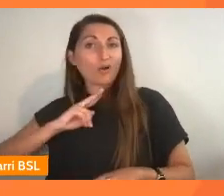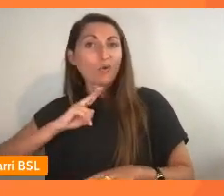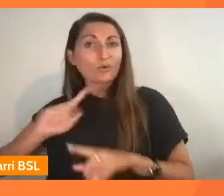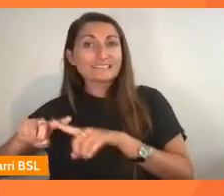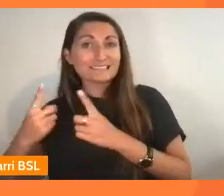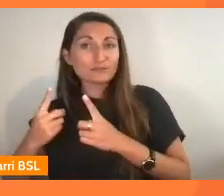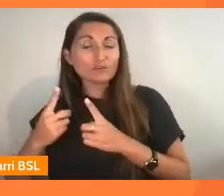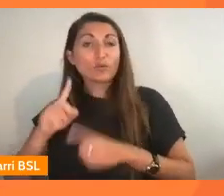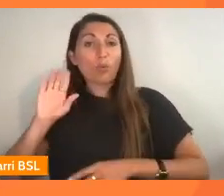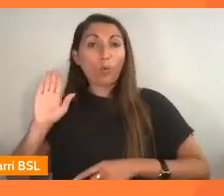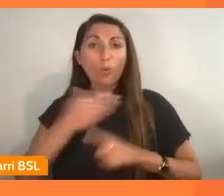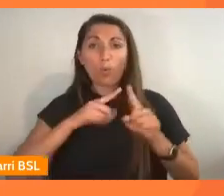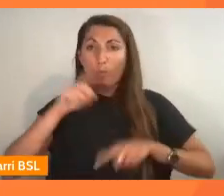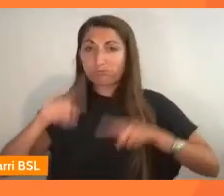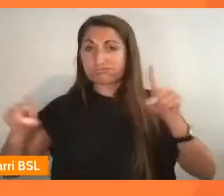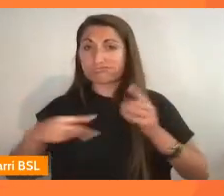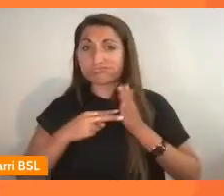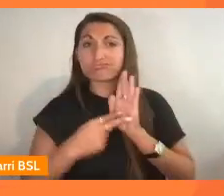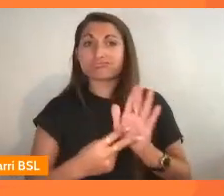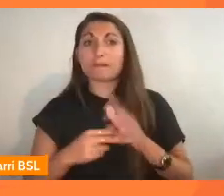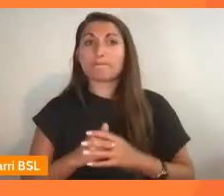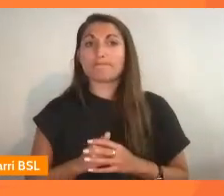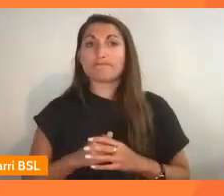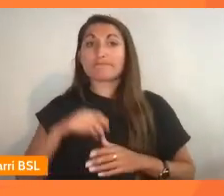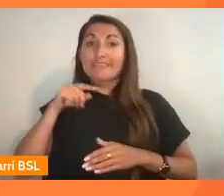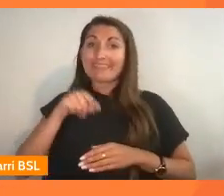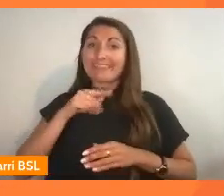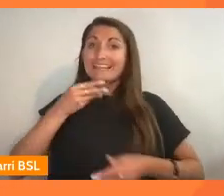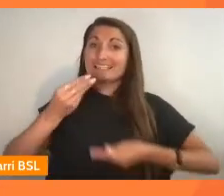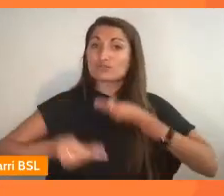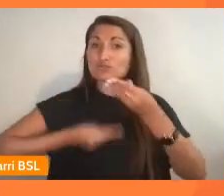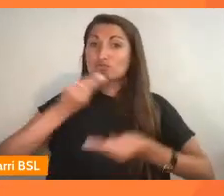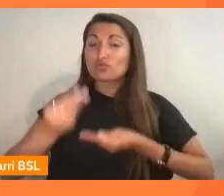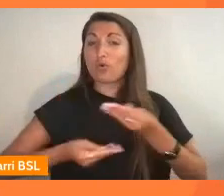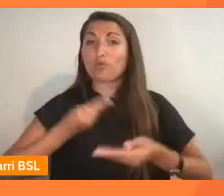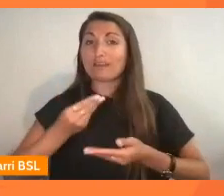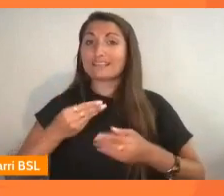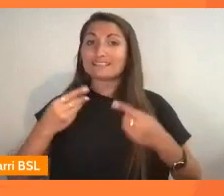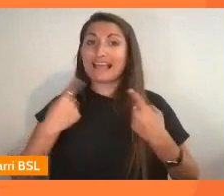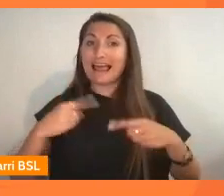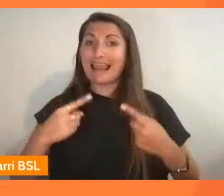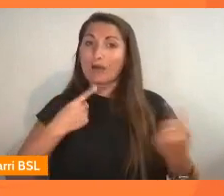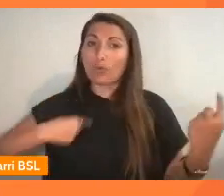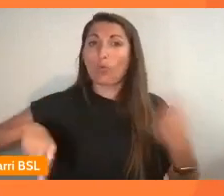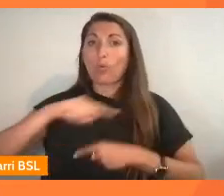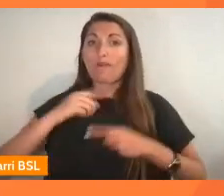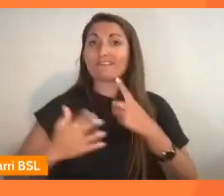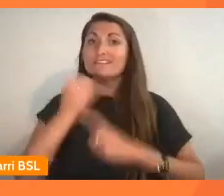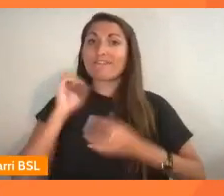These stories, they allow all of us to find connections to universal truths.